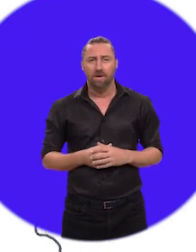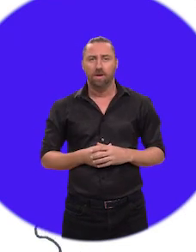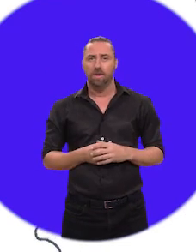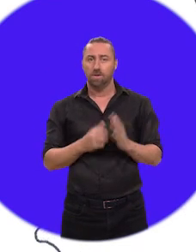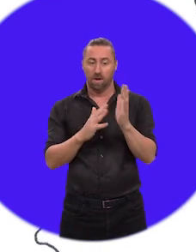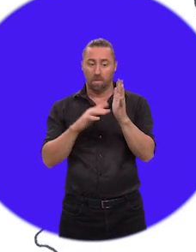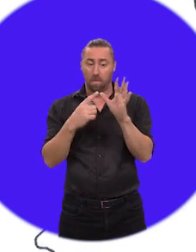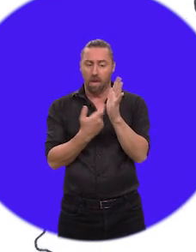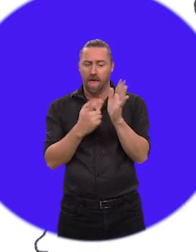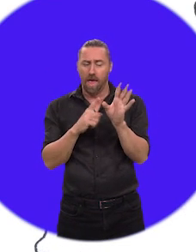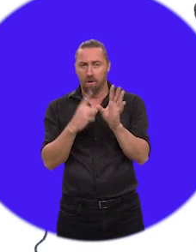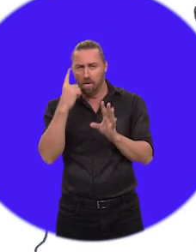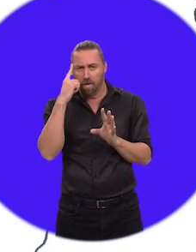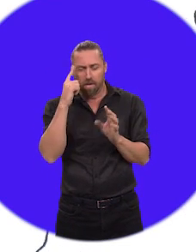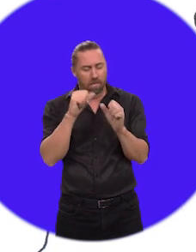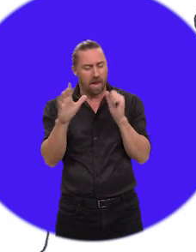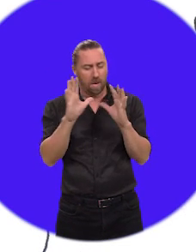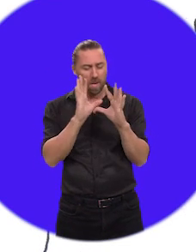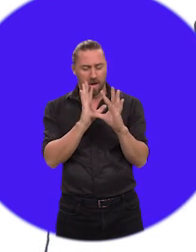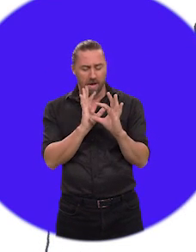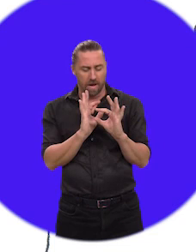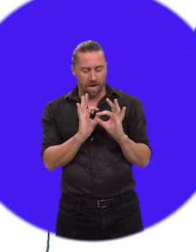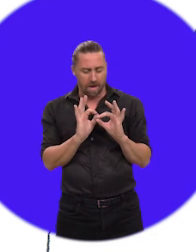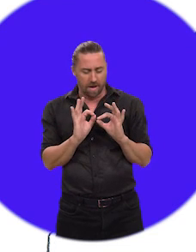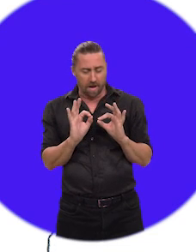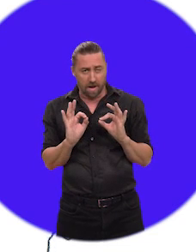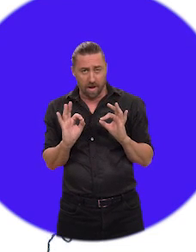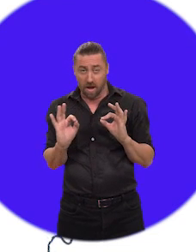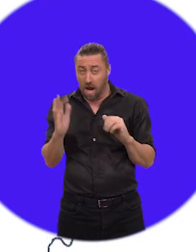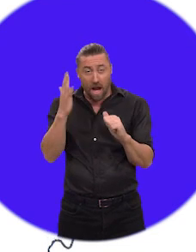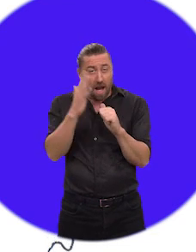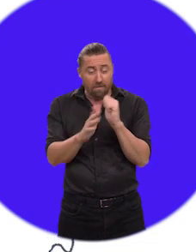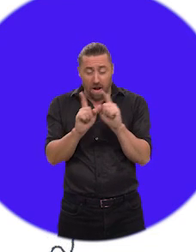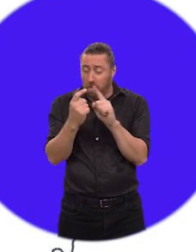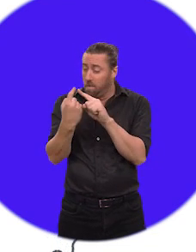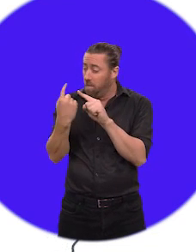So Mary decided to be quieter than she had ever been before.